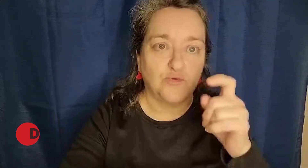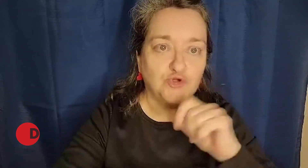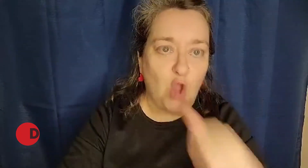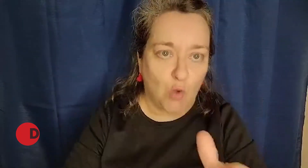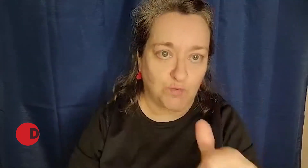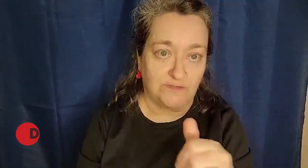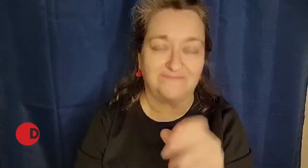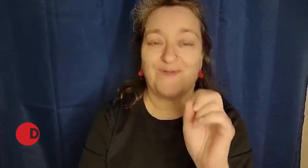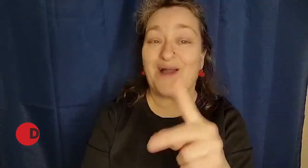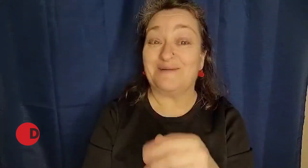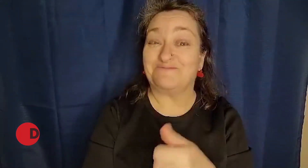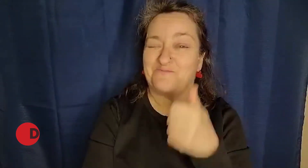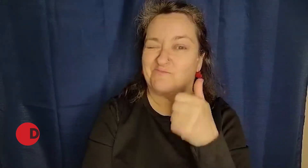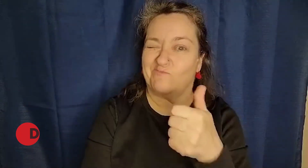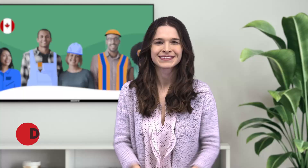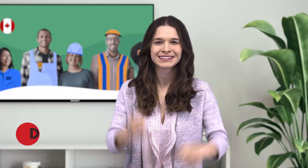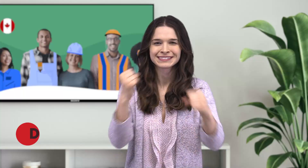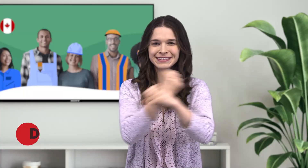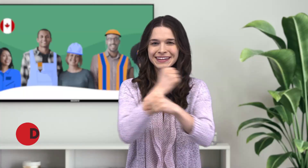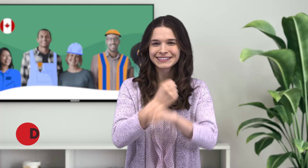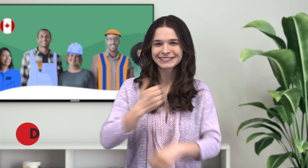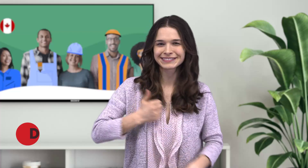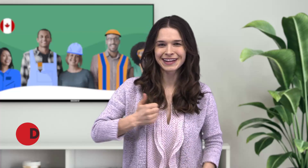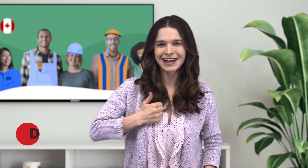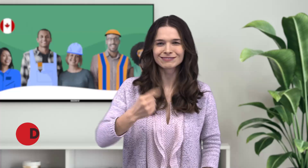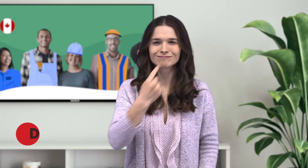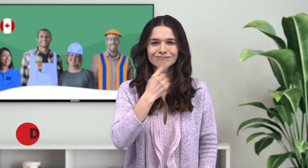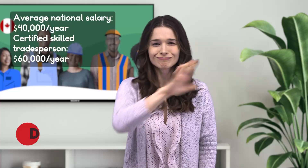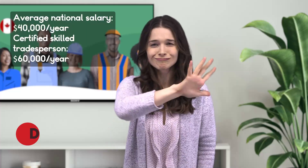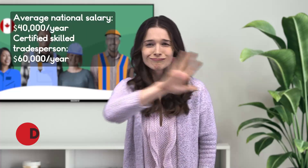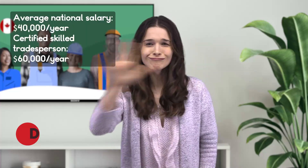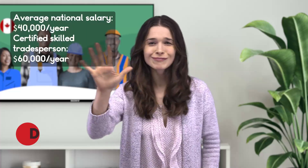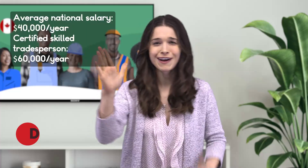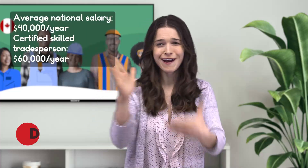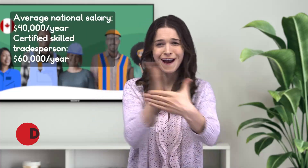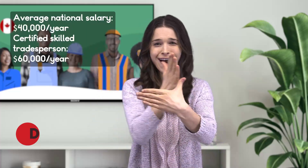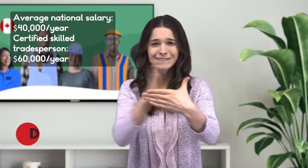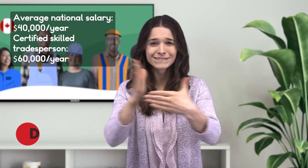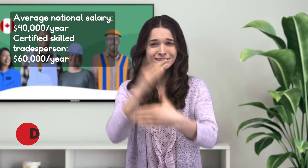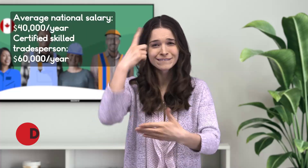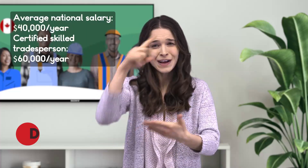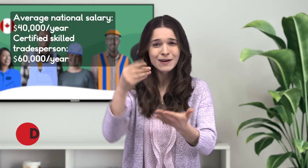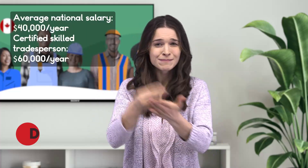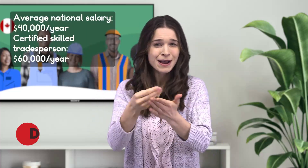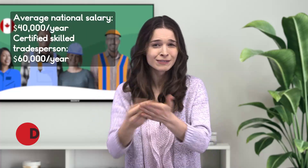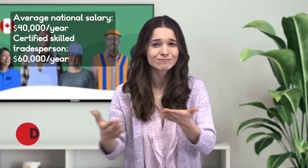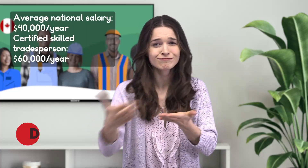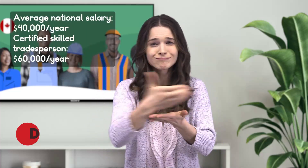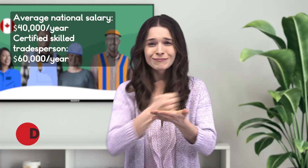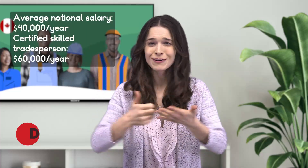Now, don’t. [Nicole]: Statistics Canada says the average national